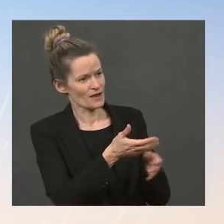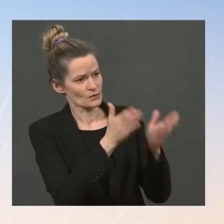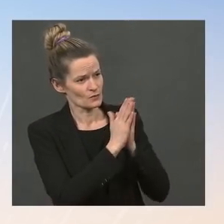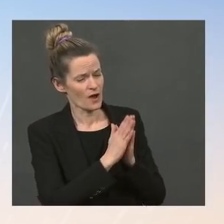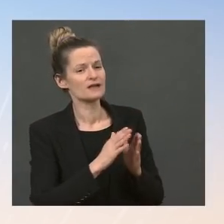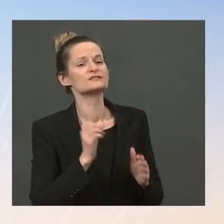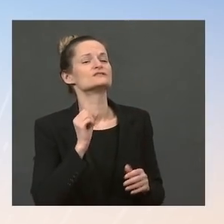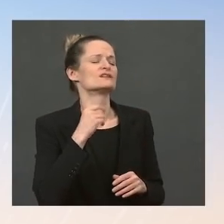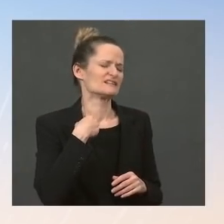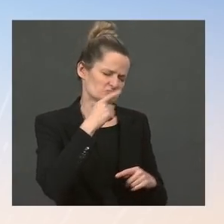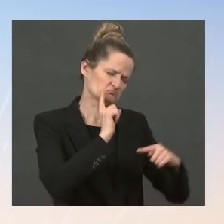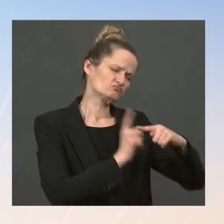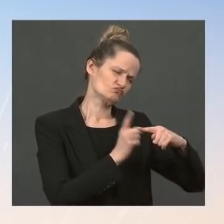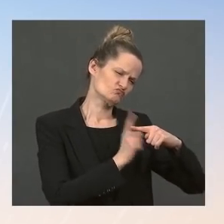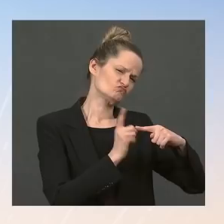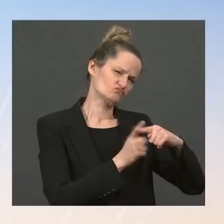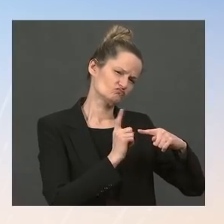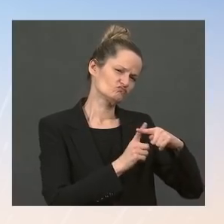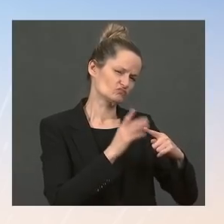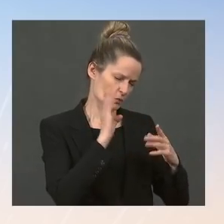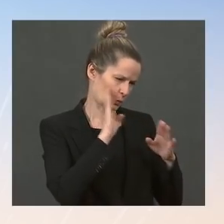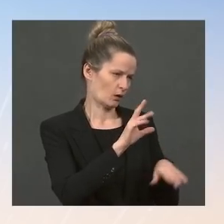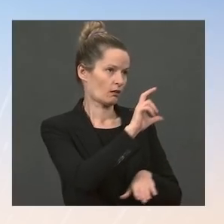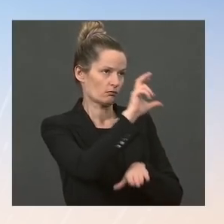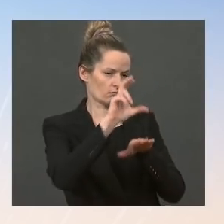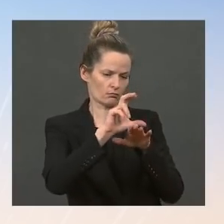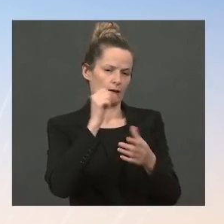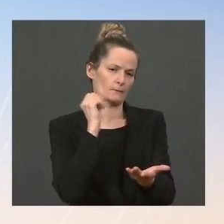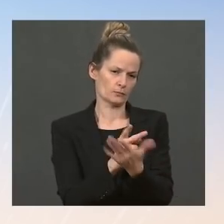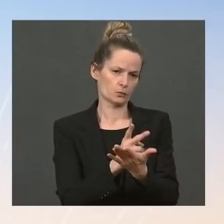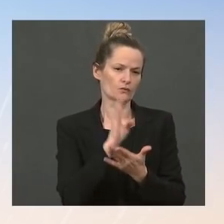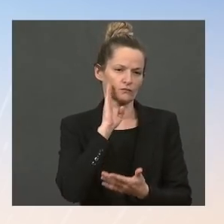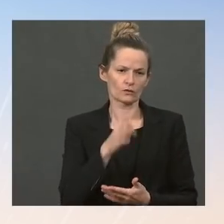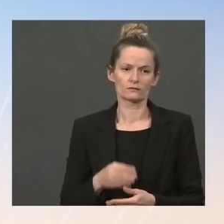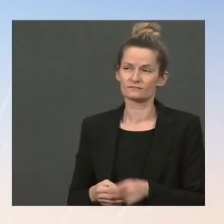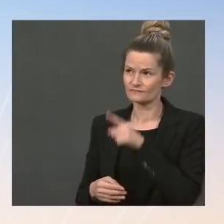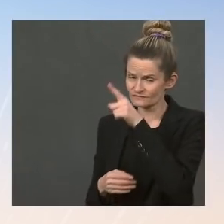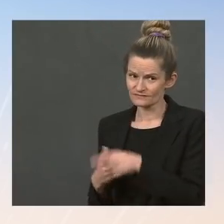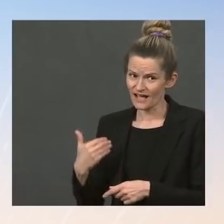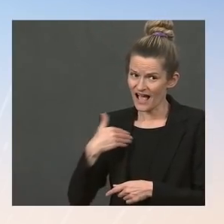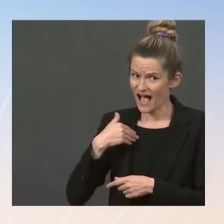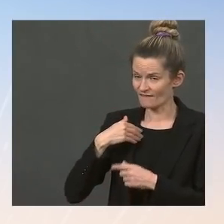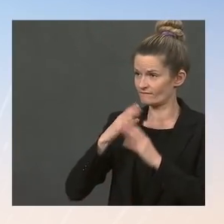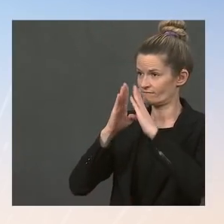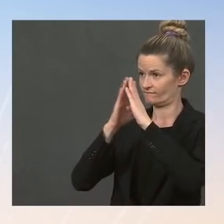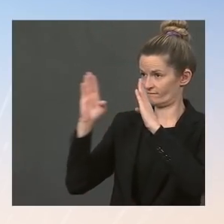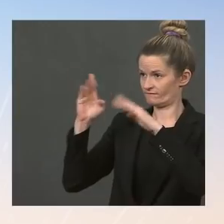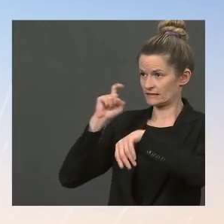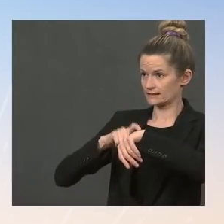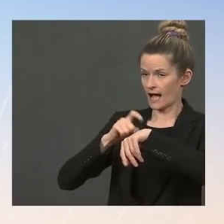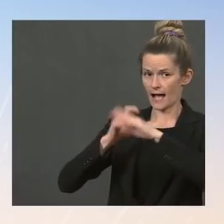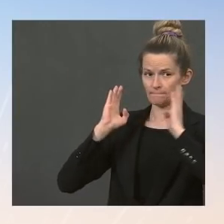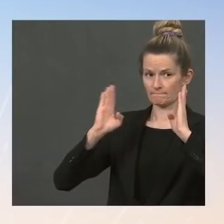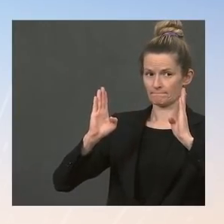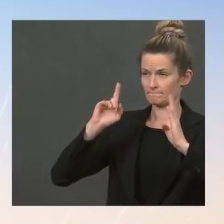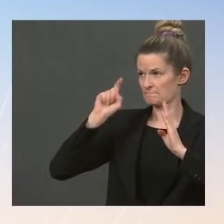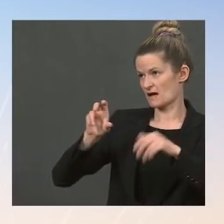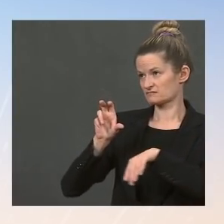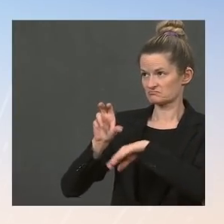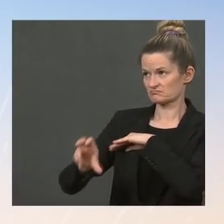The Press: One last. Is there a timeline when you need to get an answer by Congress that -- for the funding? Ms. Psaki: I'm not sure there's a timeline.